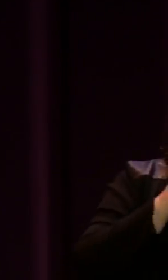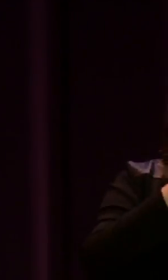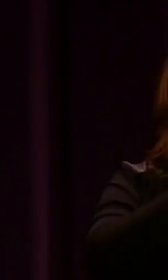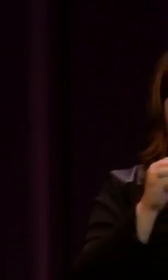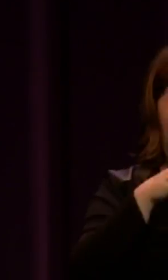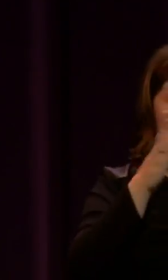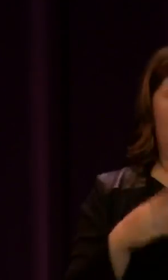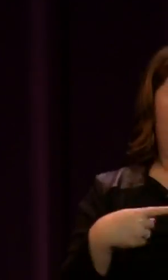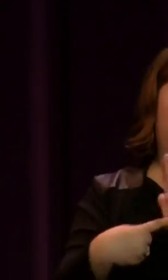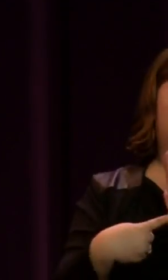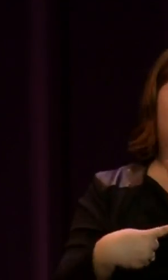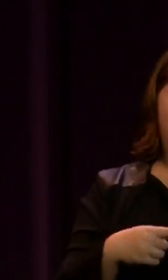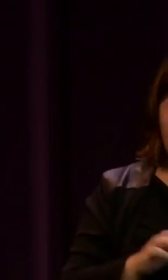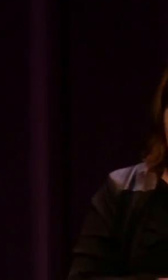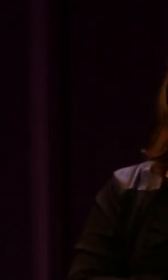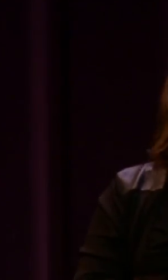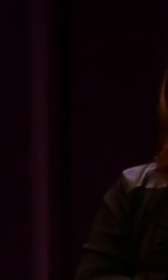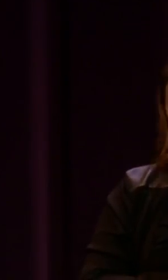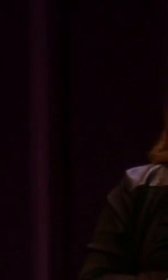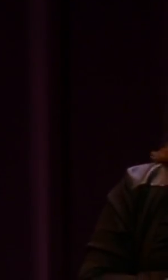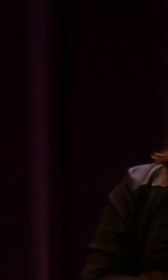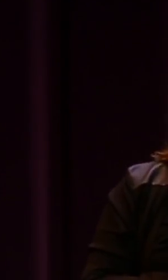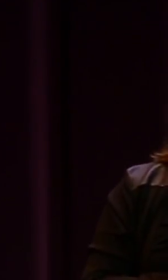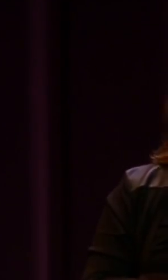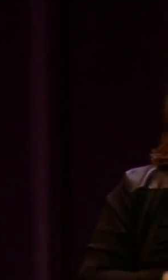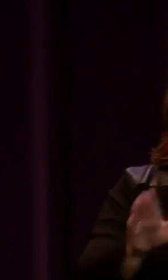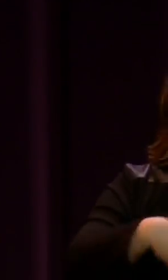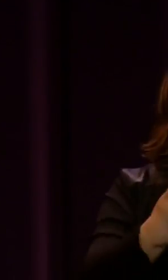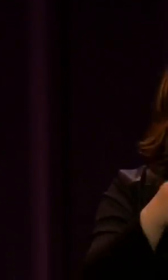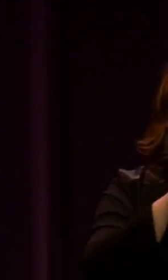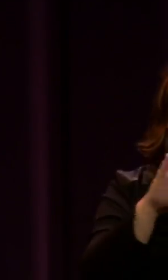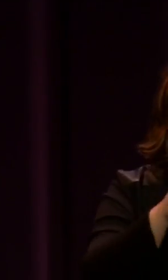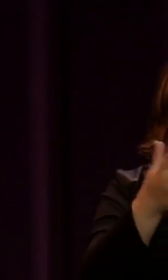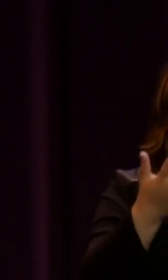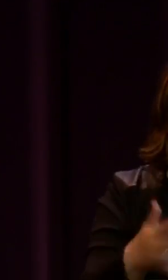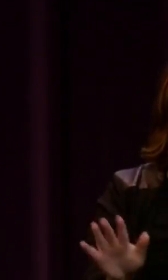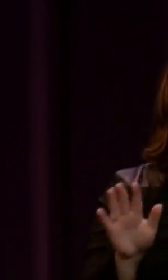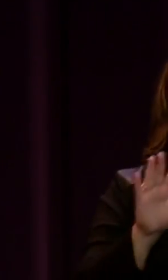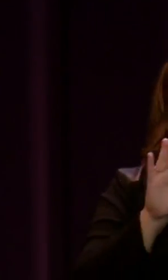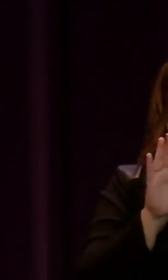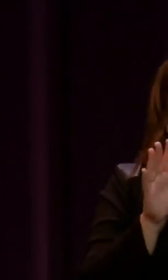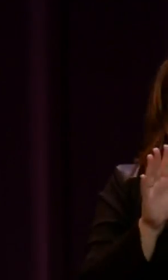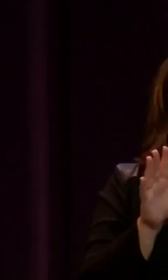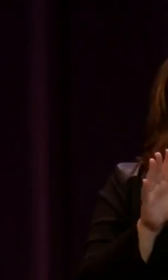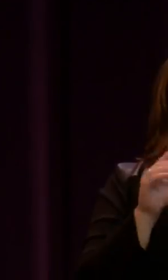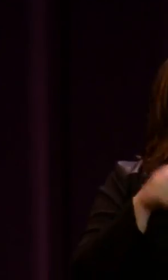SO WITH THAT WE'VE EMBARKED ON THIS PROCESS AND THIS WEEK HAVE